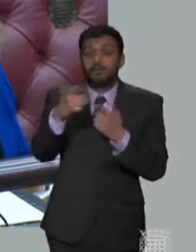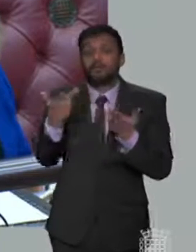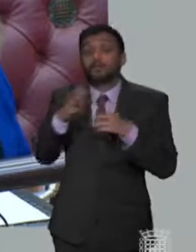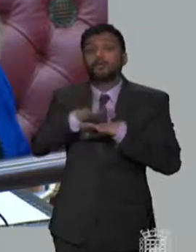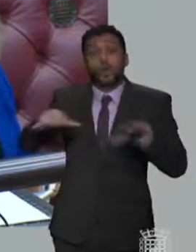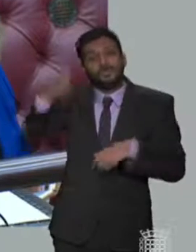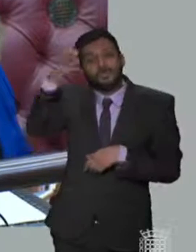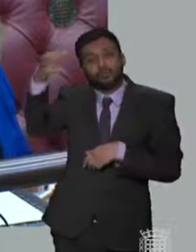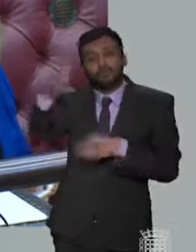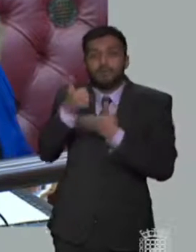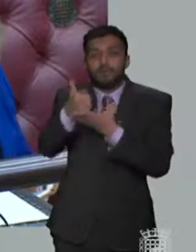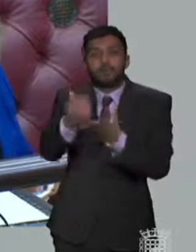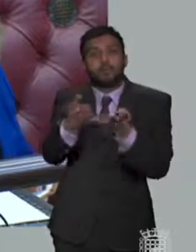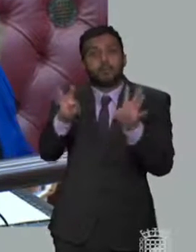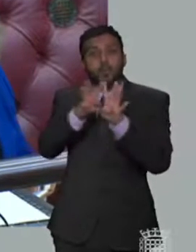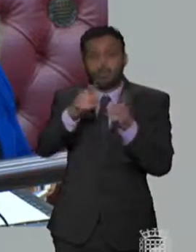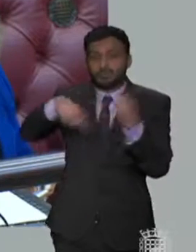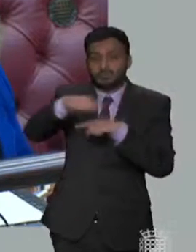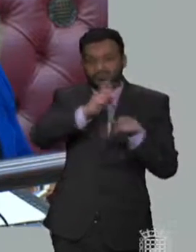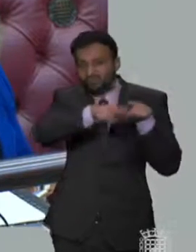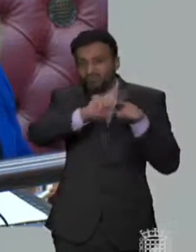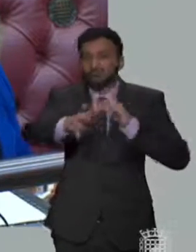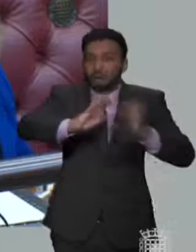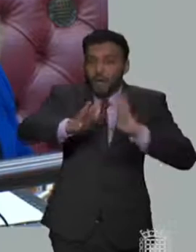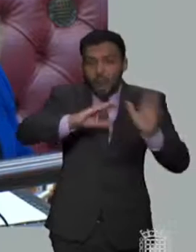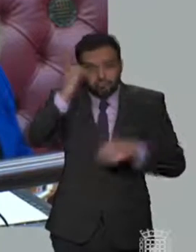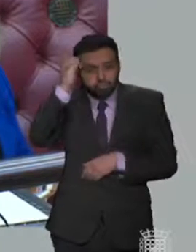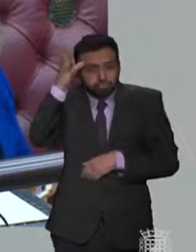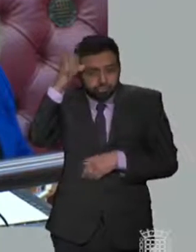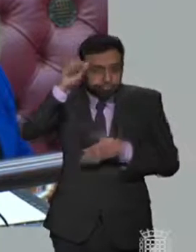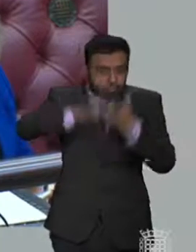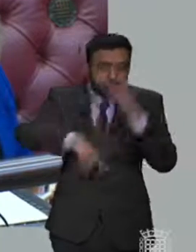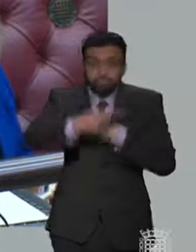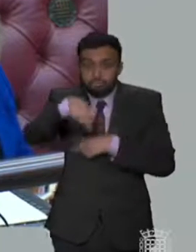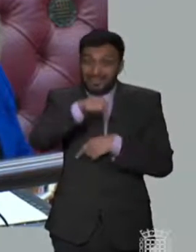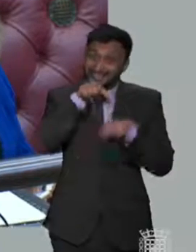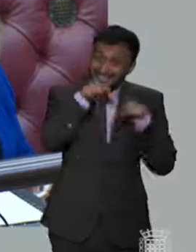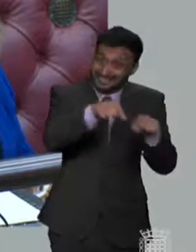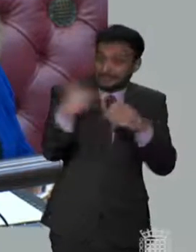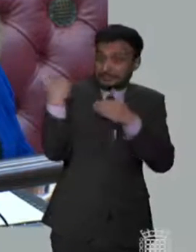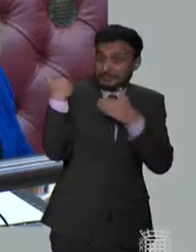to advise the secretary of state for working pensions on matters relating to bsl